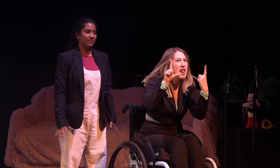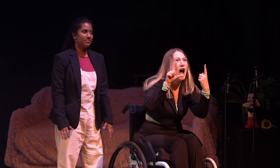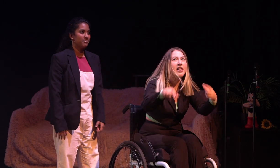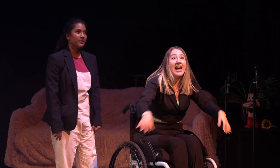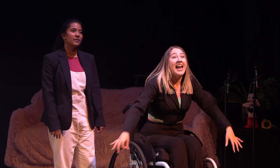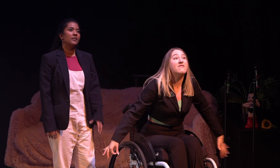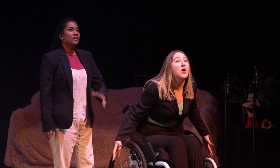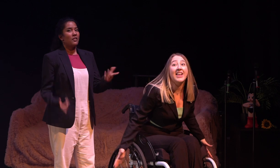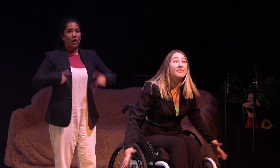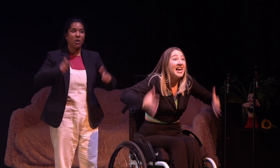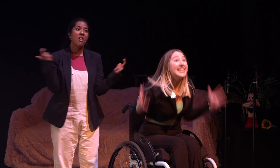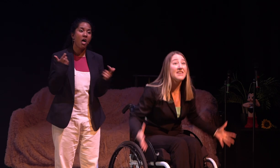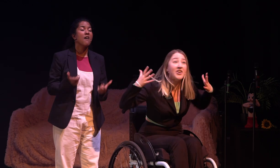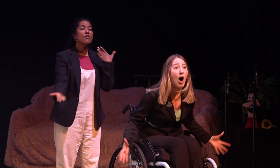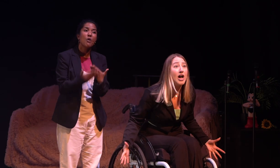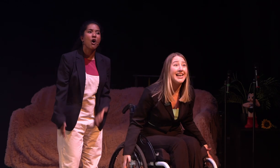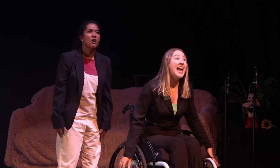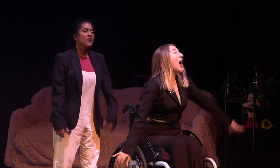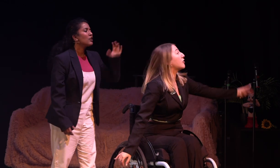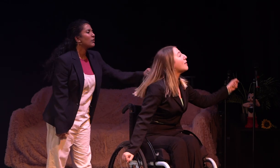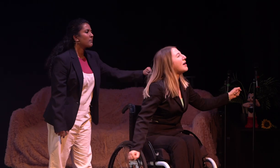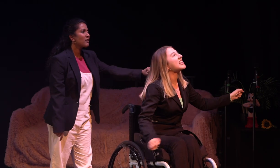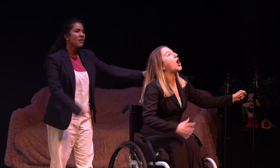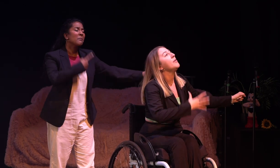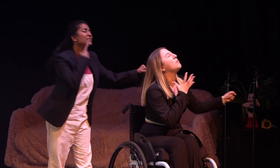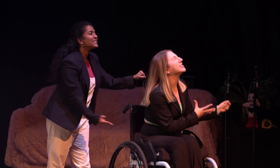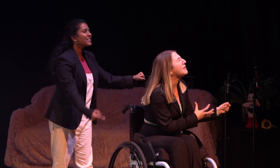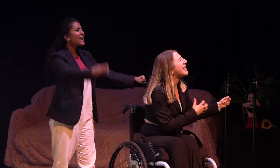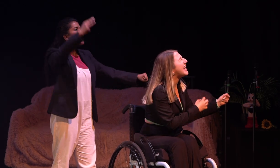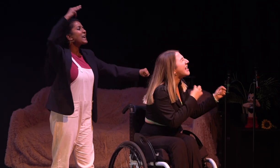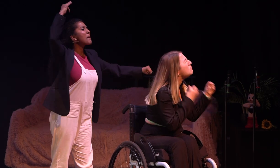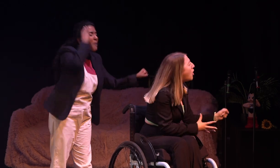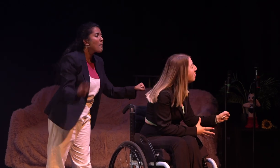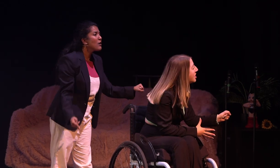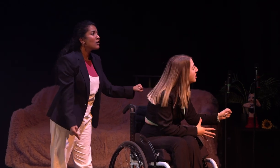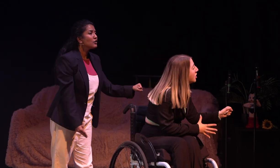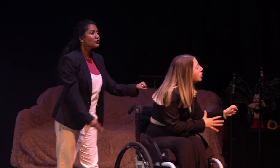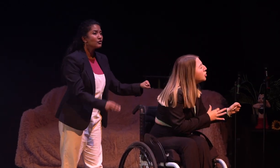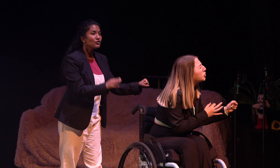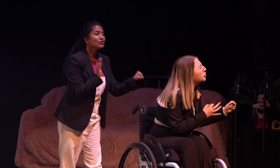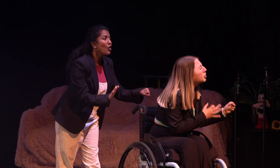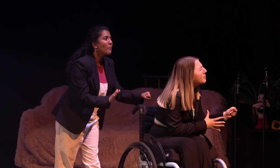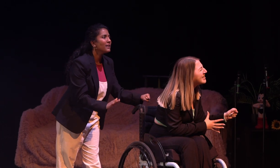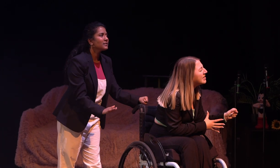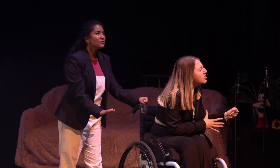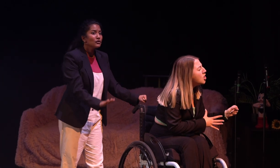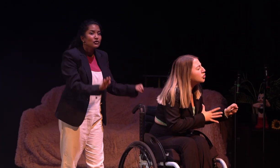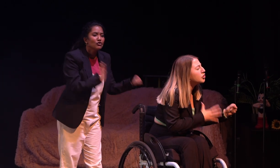harder and I grab her by the arm and whisper in her ear Mum! Just stop